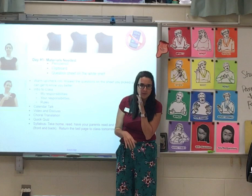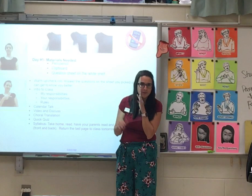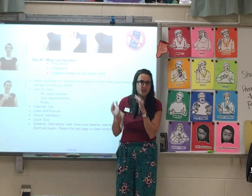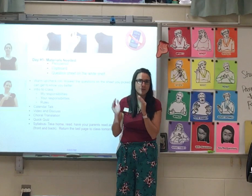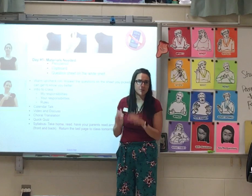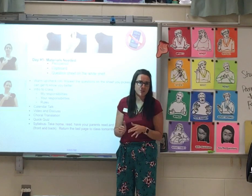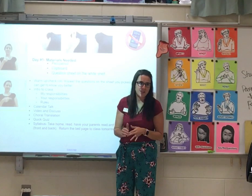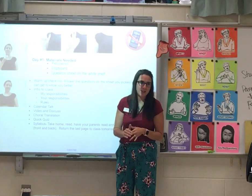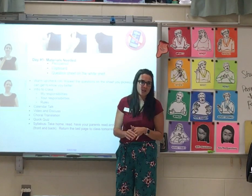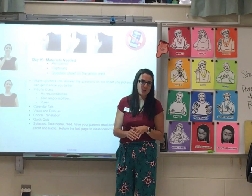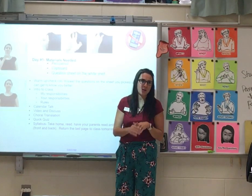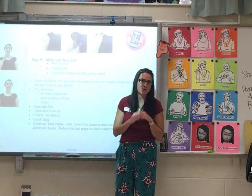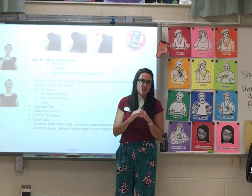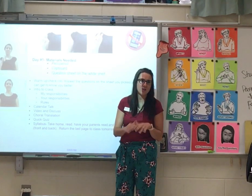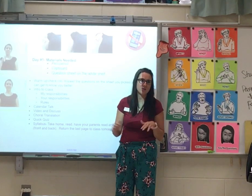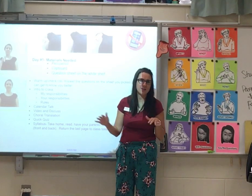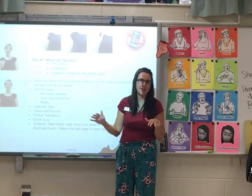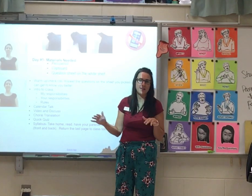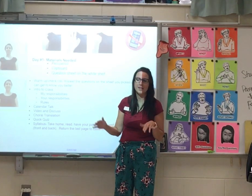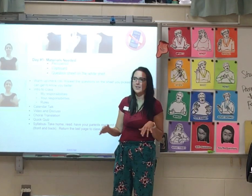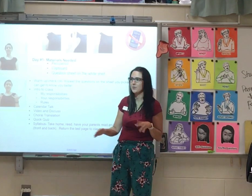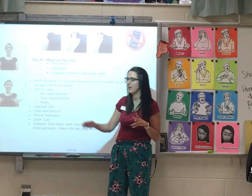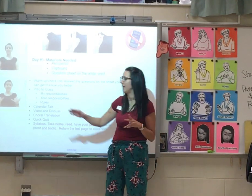from the first day